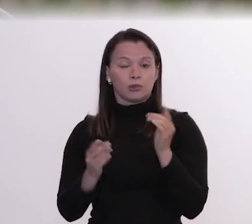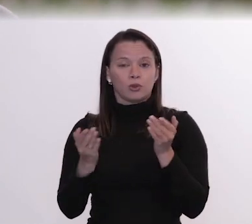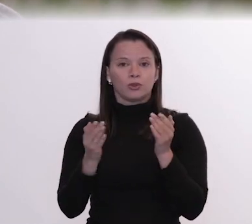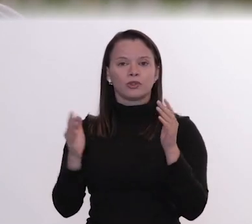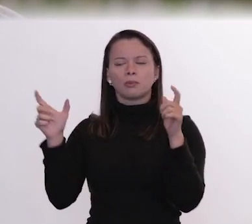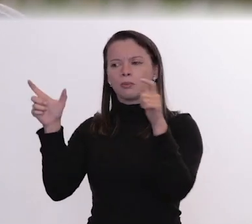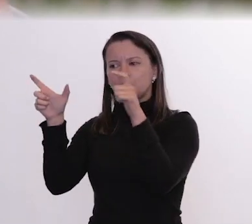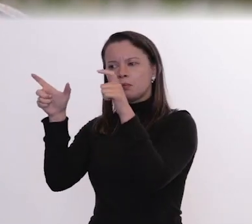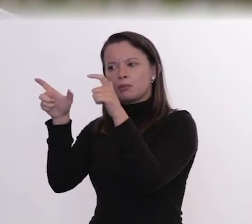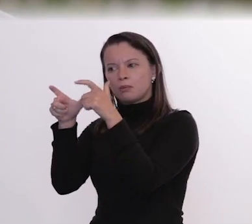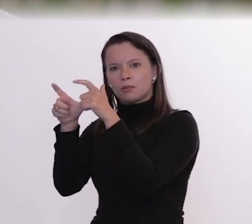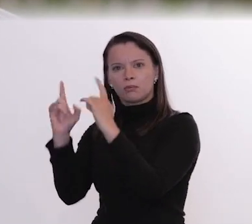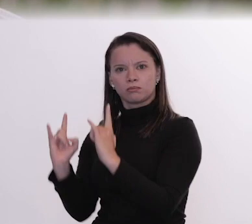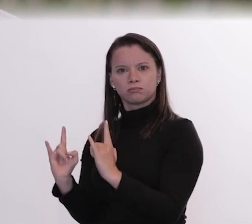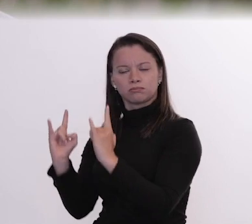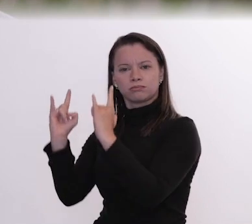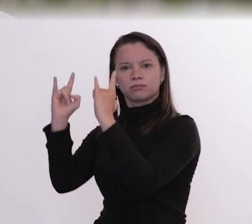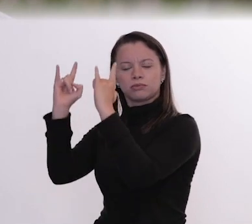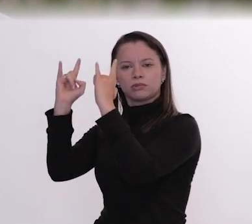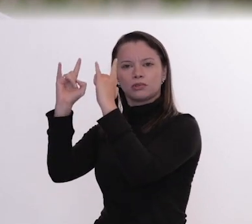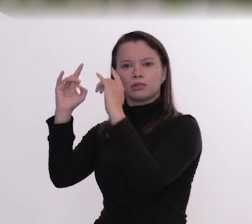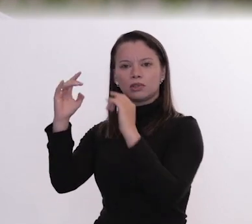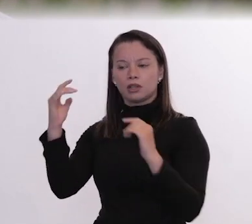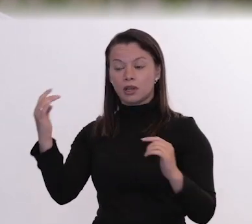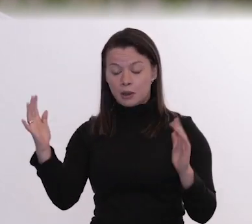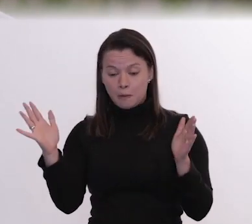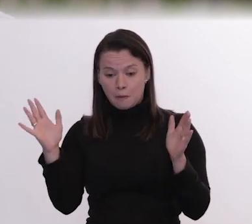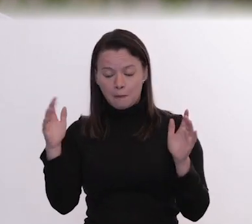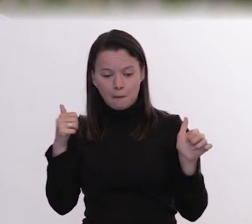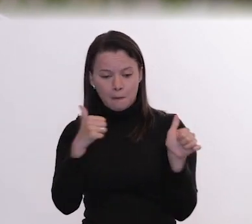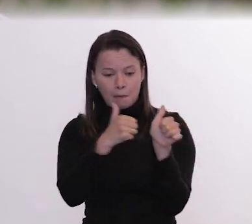that are close to good public transportation or parks.